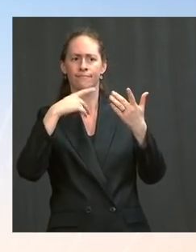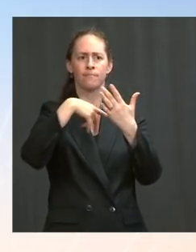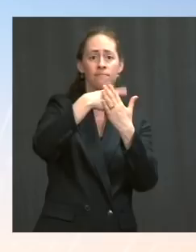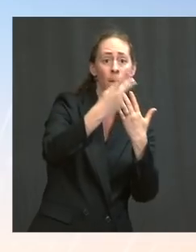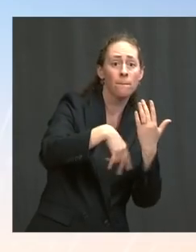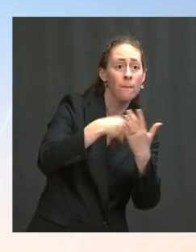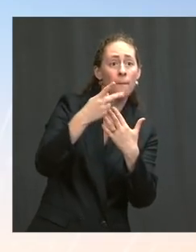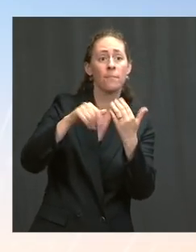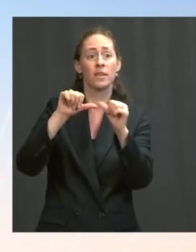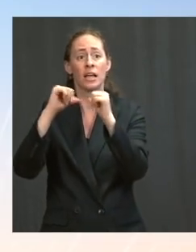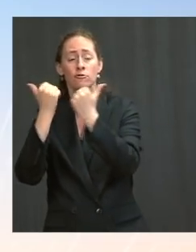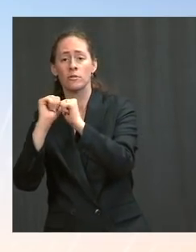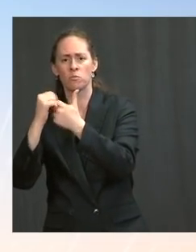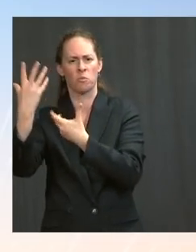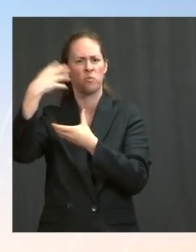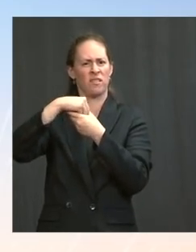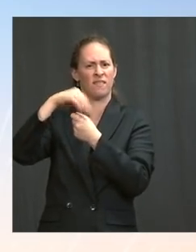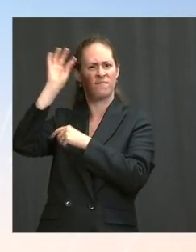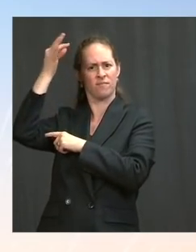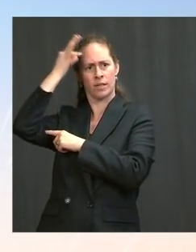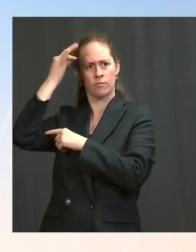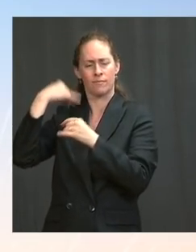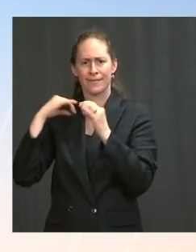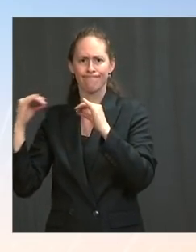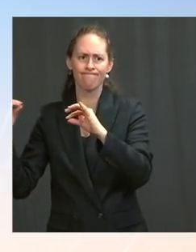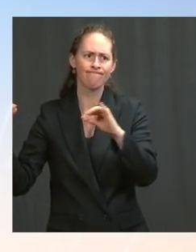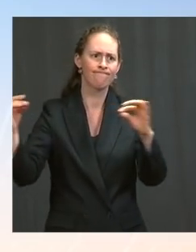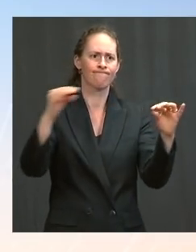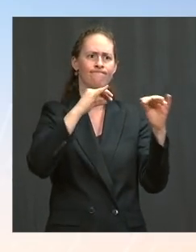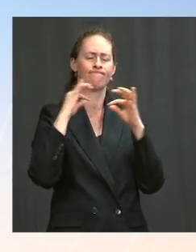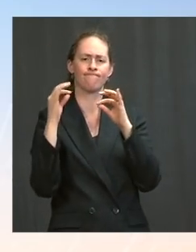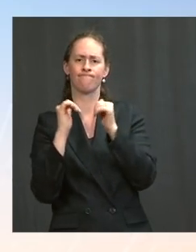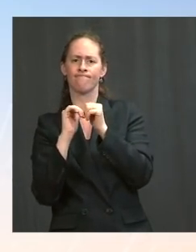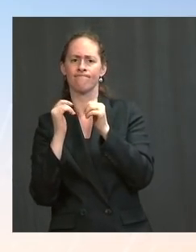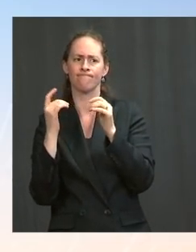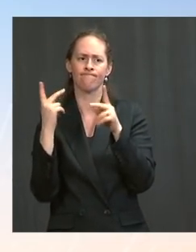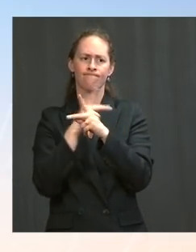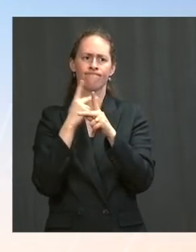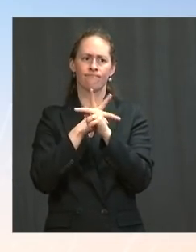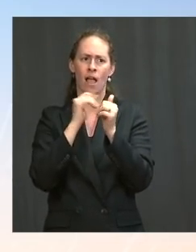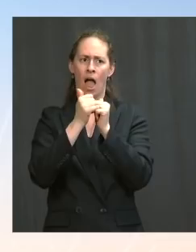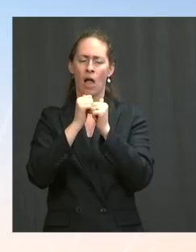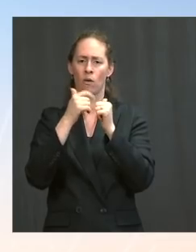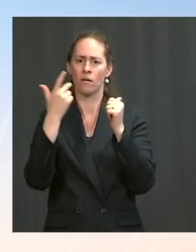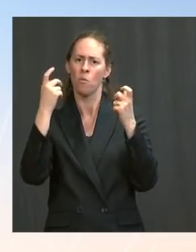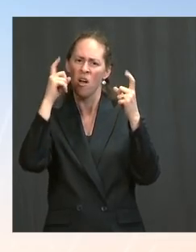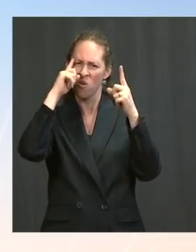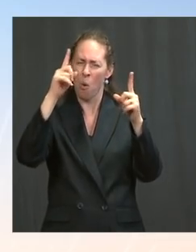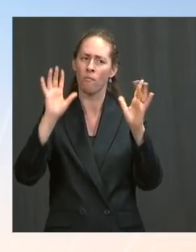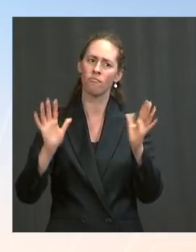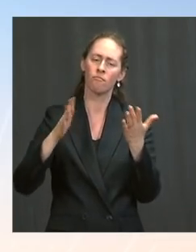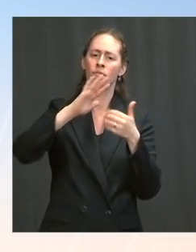or taking steps to ensure we are being leaders on this front, is something that he has made a priority. But we can see if there's more of,